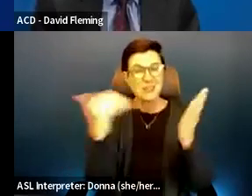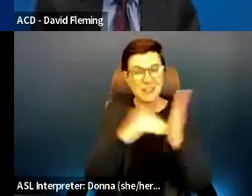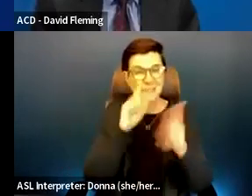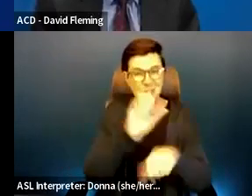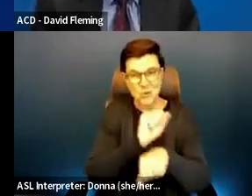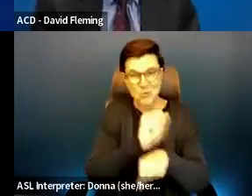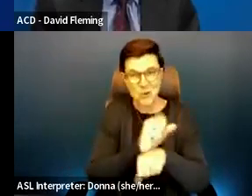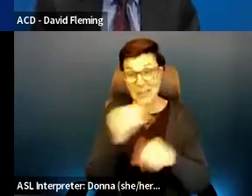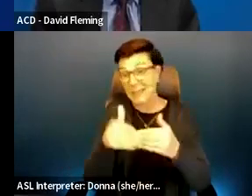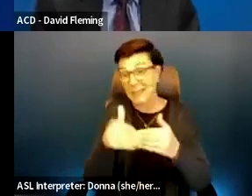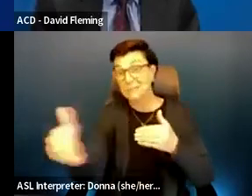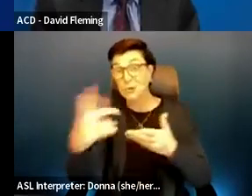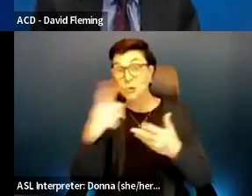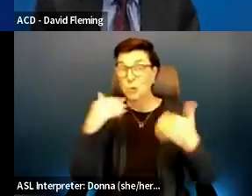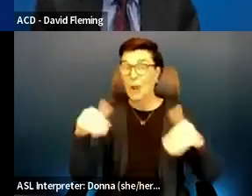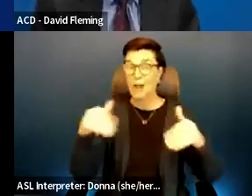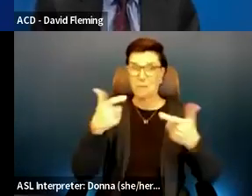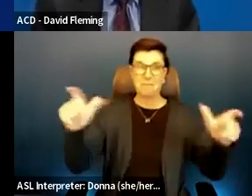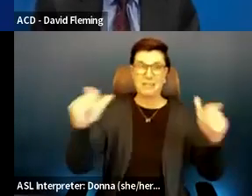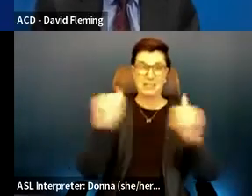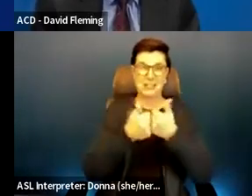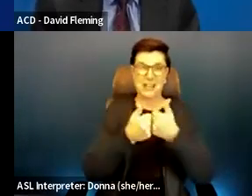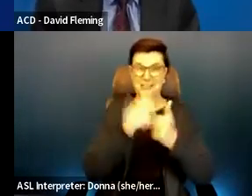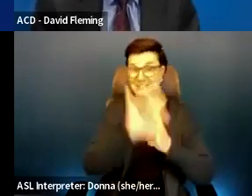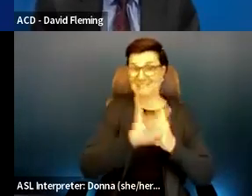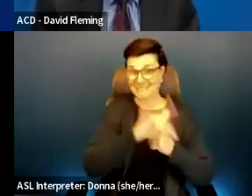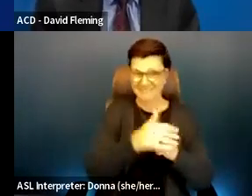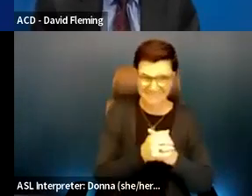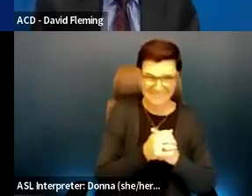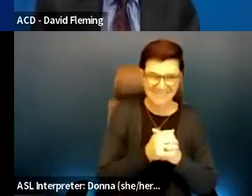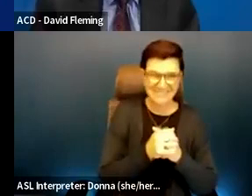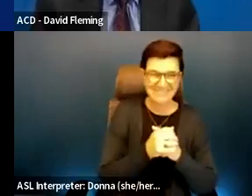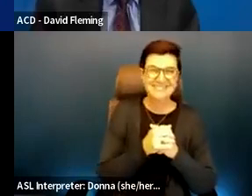You've got a huge challenge. Thank you. Great question.